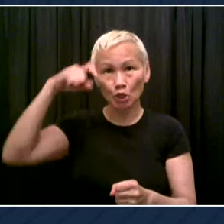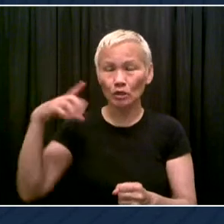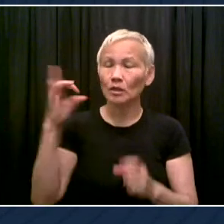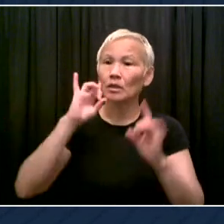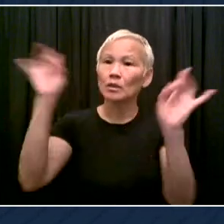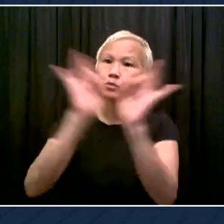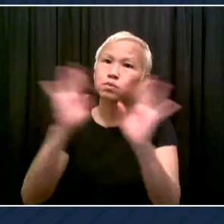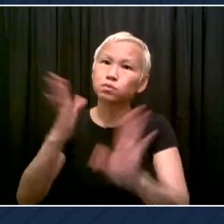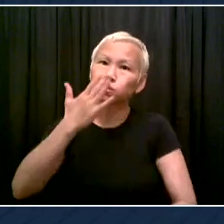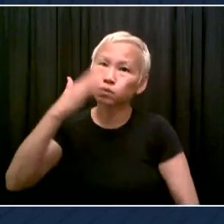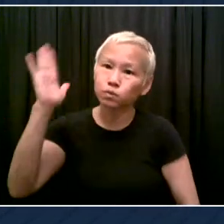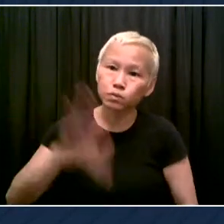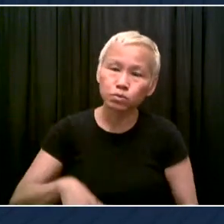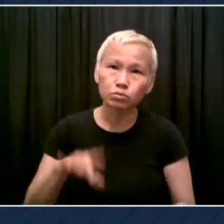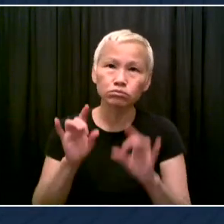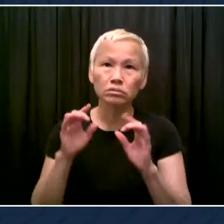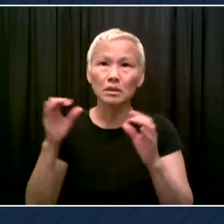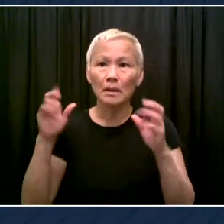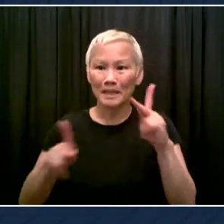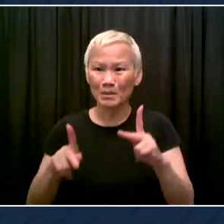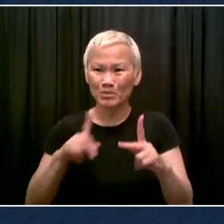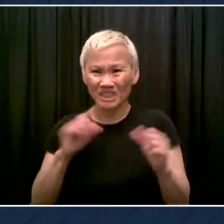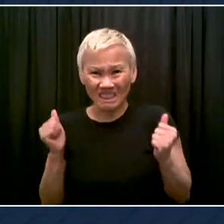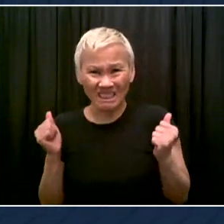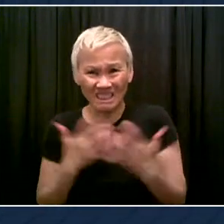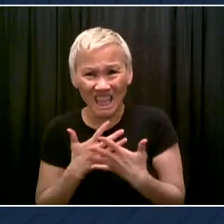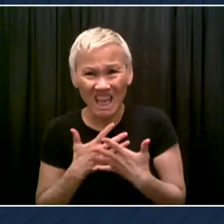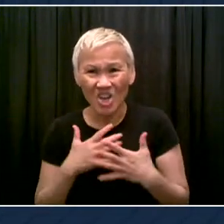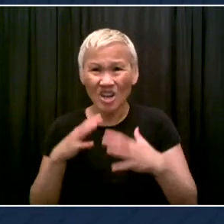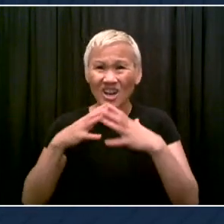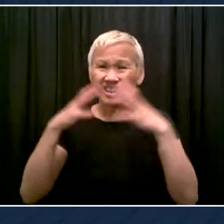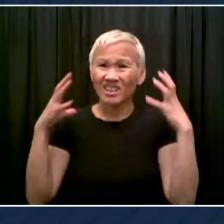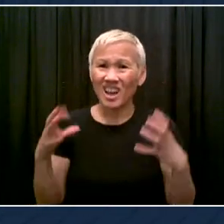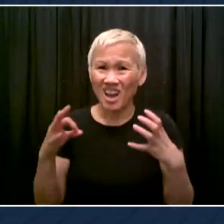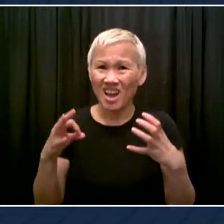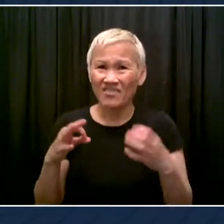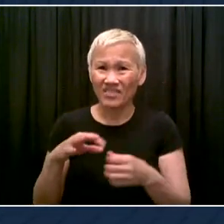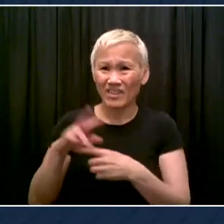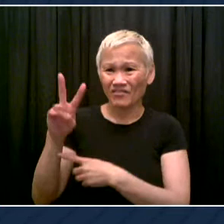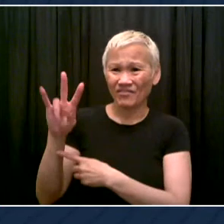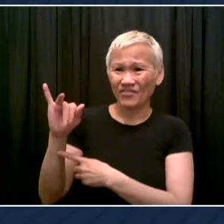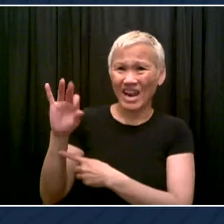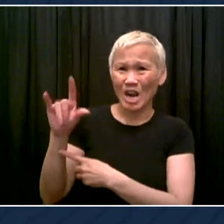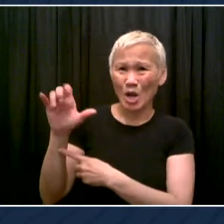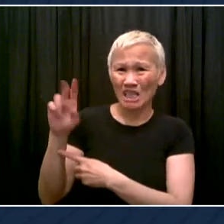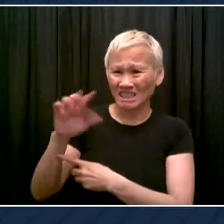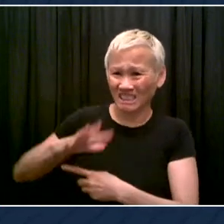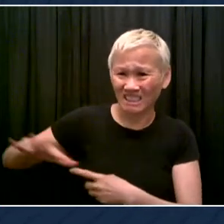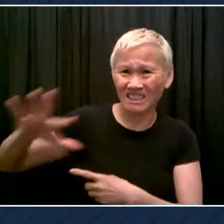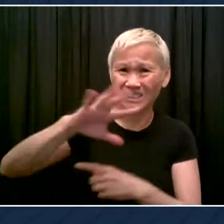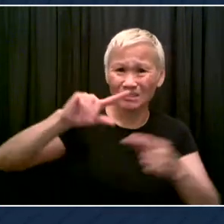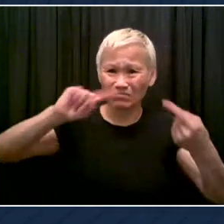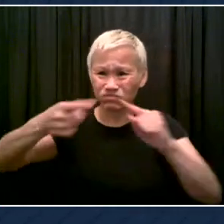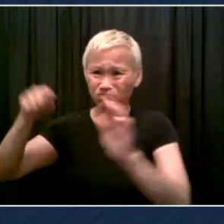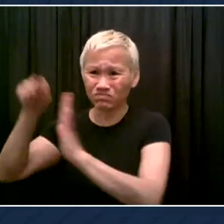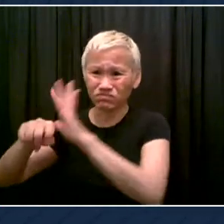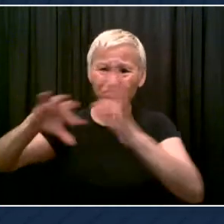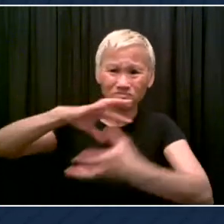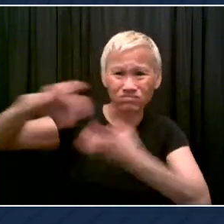SOUTHEAST QUEENS HAVE ALWAYS BEEN AWARE OF WHAT SUMMER CAN BRING TO OURE NIGBHOR AS. LAST SUMMER WAS PARTICULARLY HORRIFYING FOR